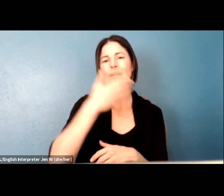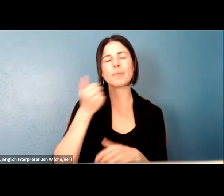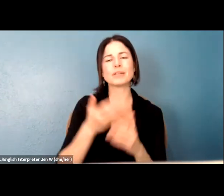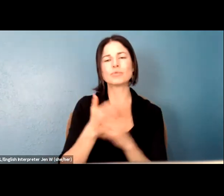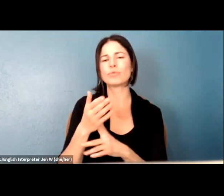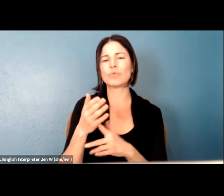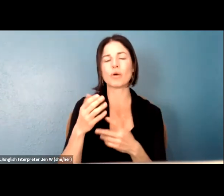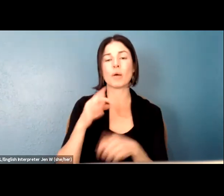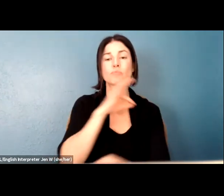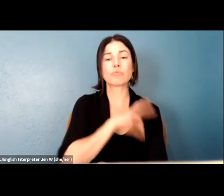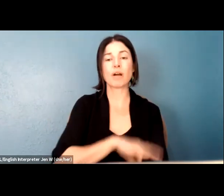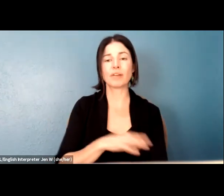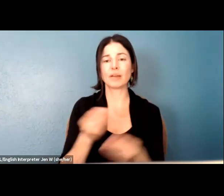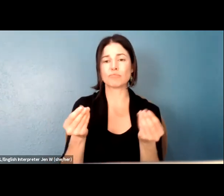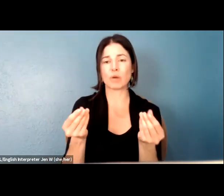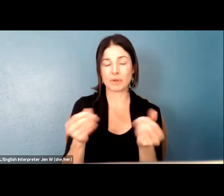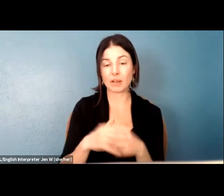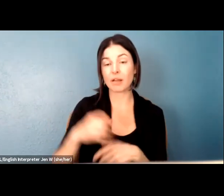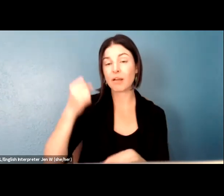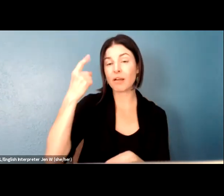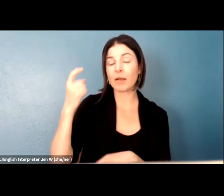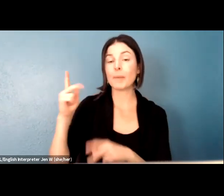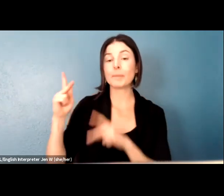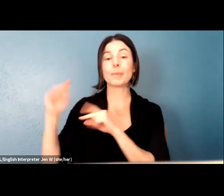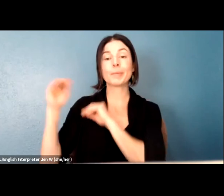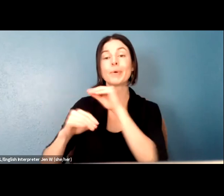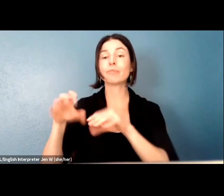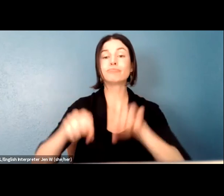remember that the DNA of settler colonialism is about property